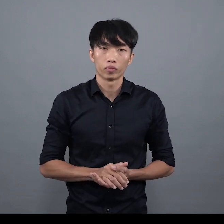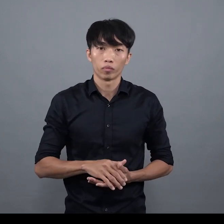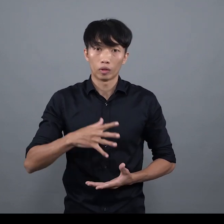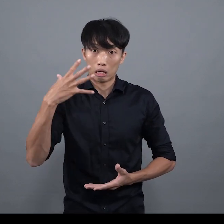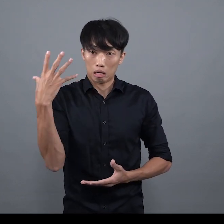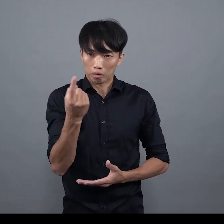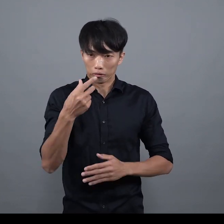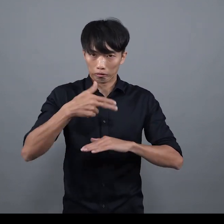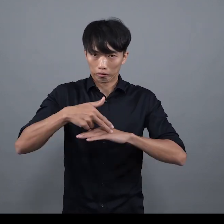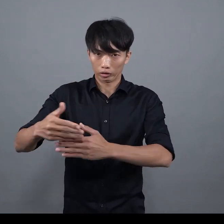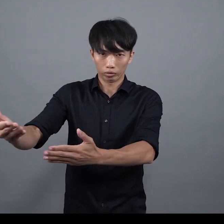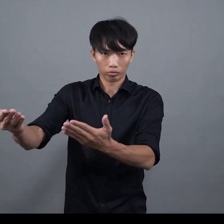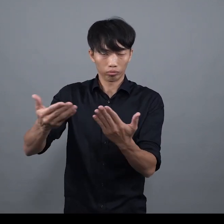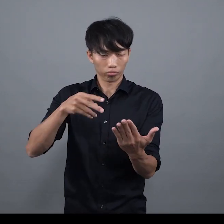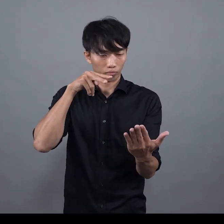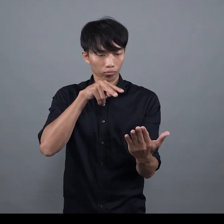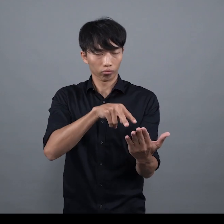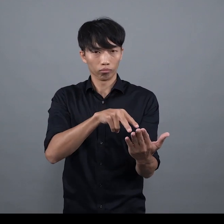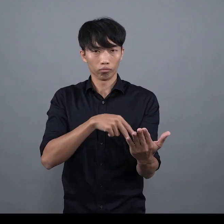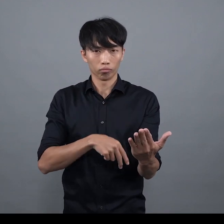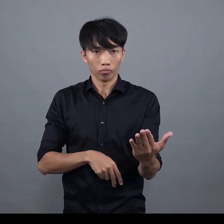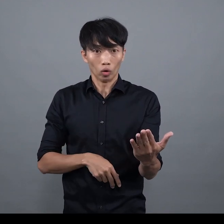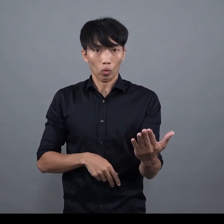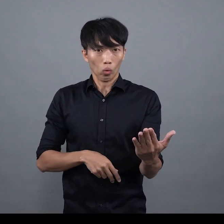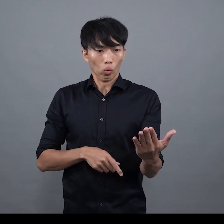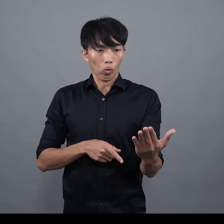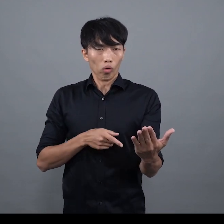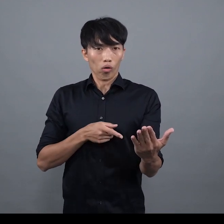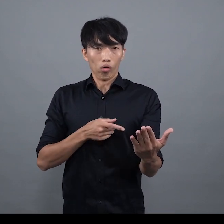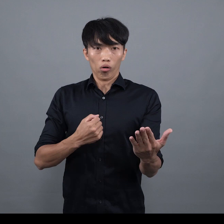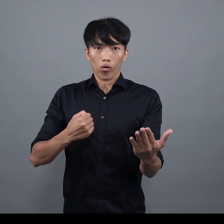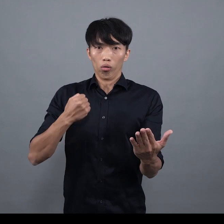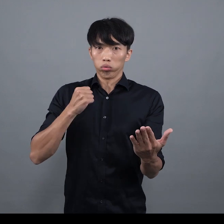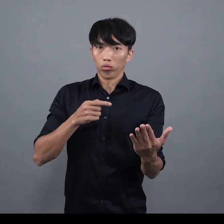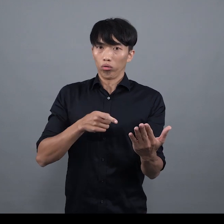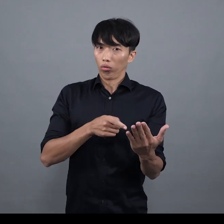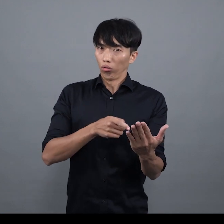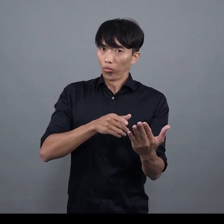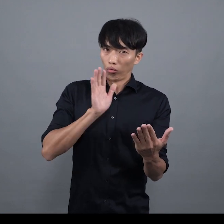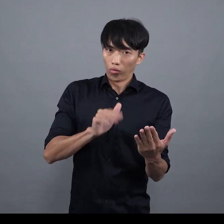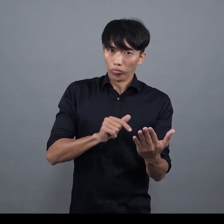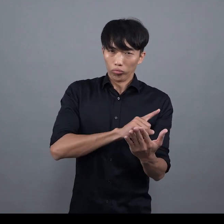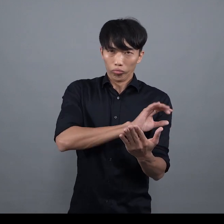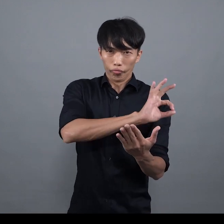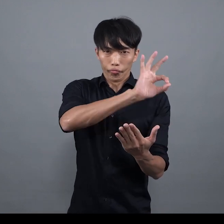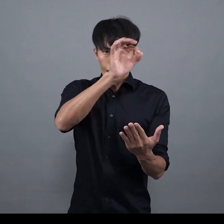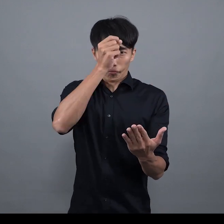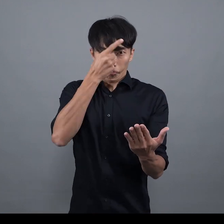[Japanese] When I first saw the plans... I thought, this was something unusual even for Kuramata